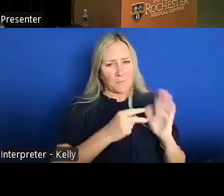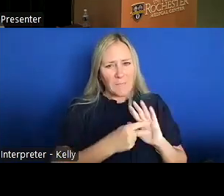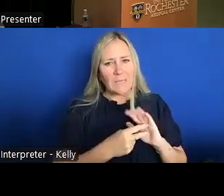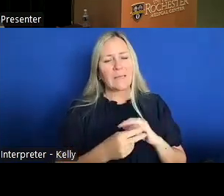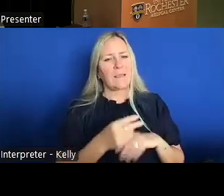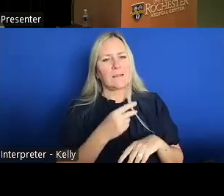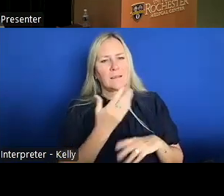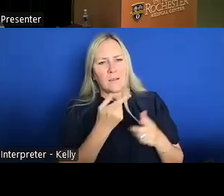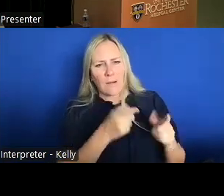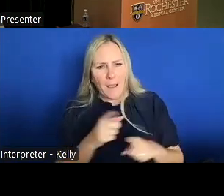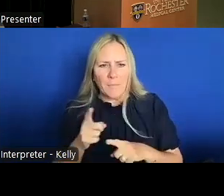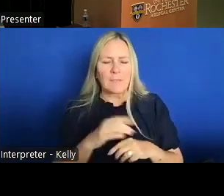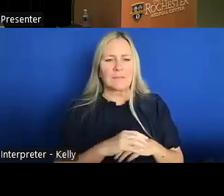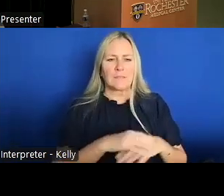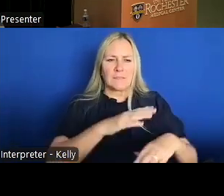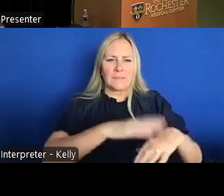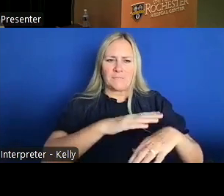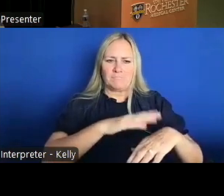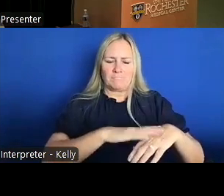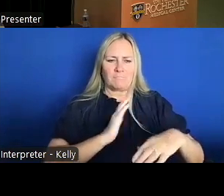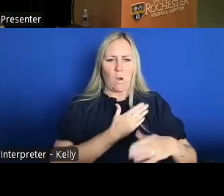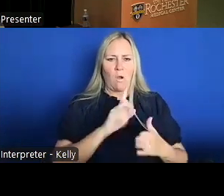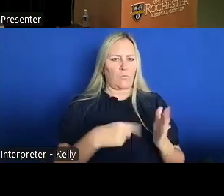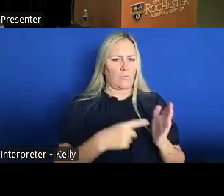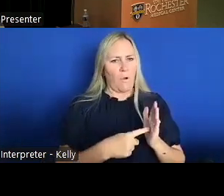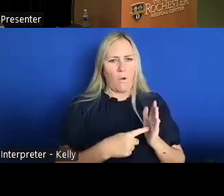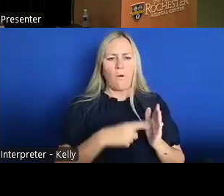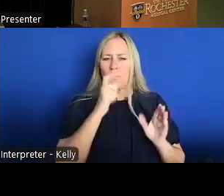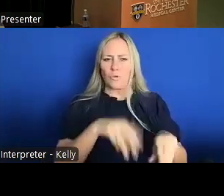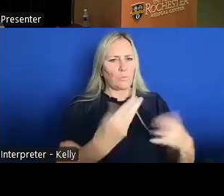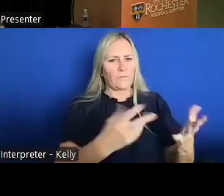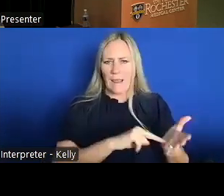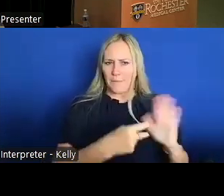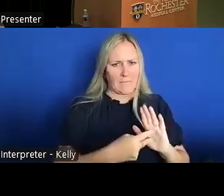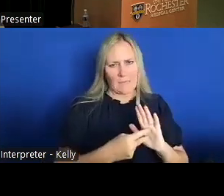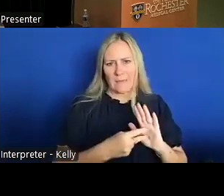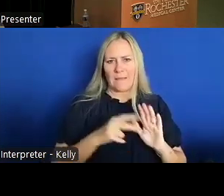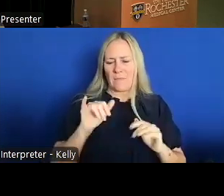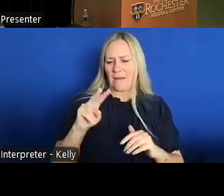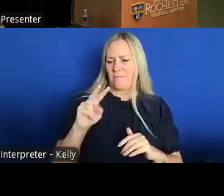not to provide meaning Victor Frankle warned us about that but to facilitate their meaning making